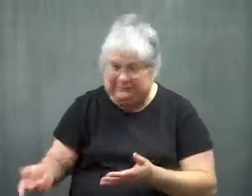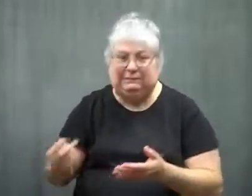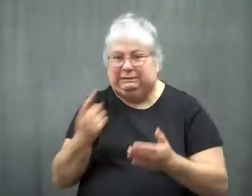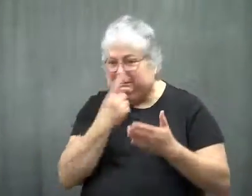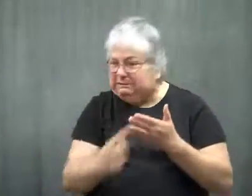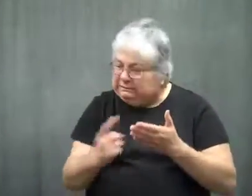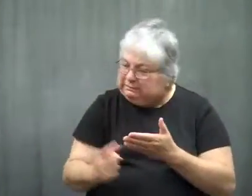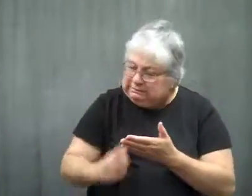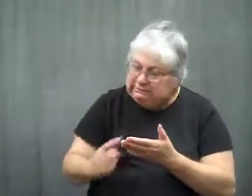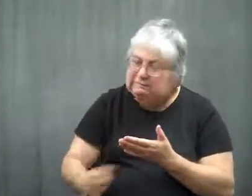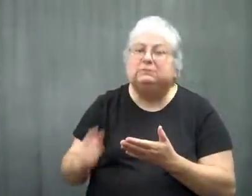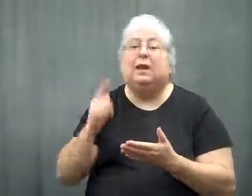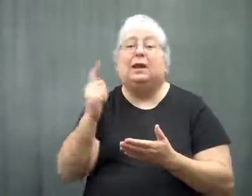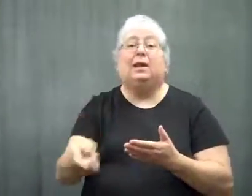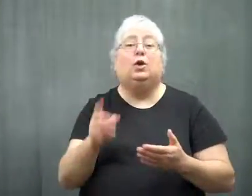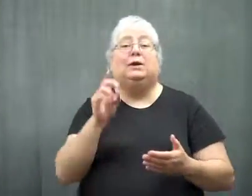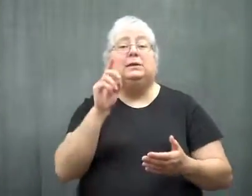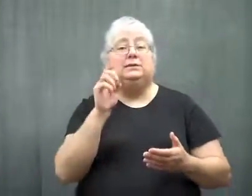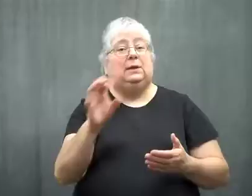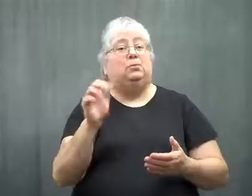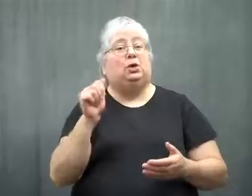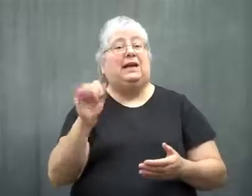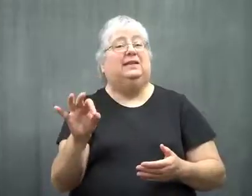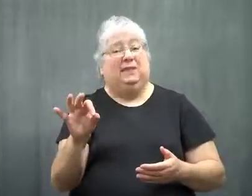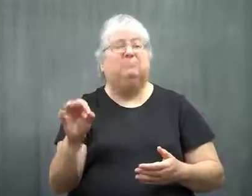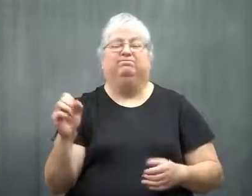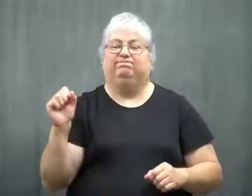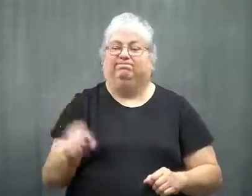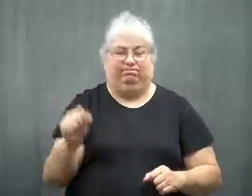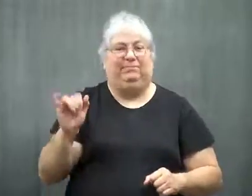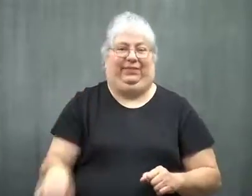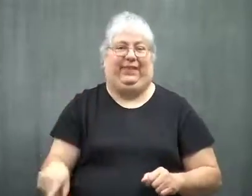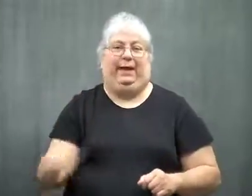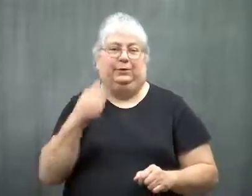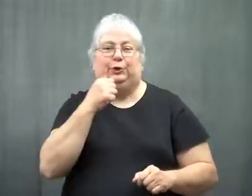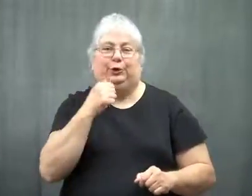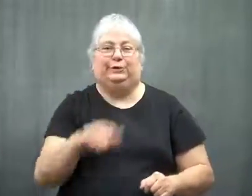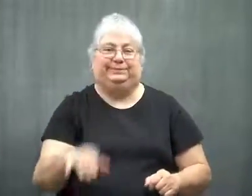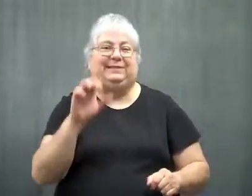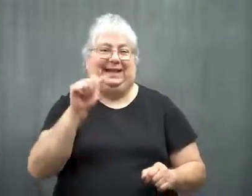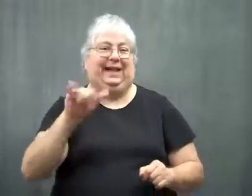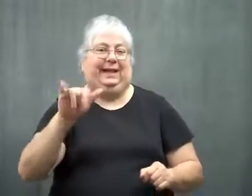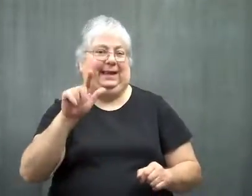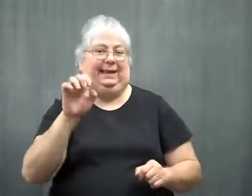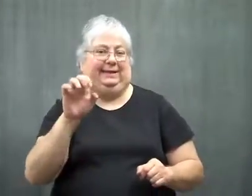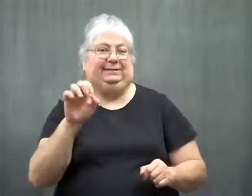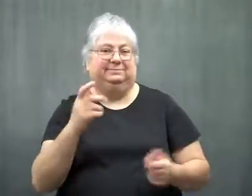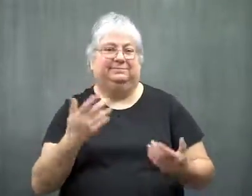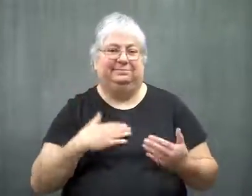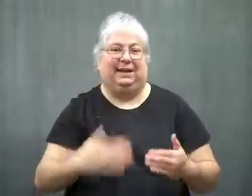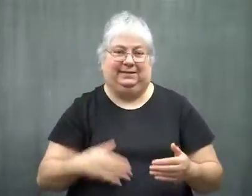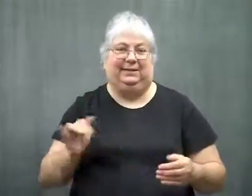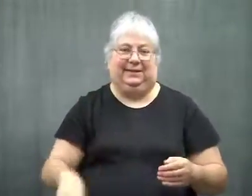The remains were confirmed to be Caylee on December 19.